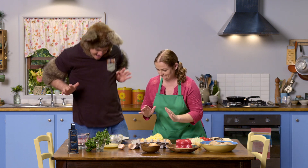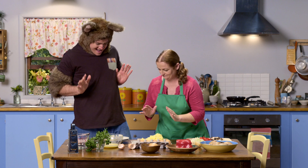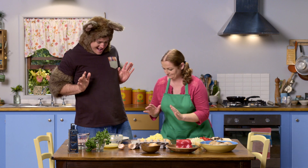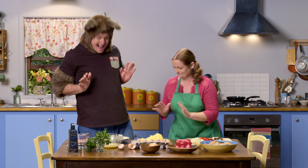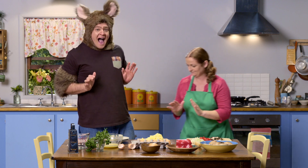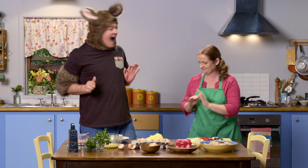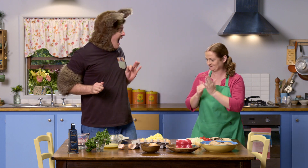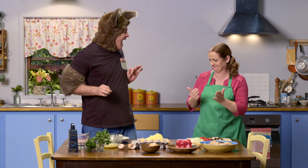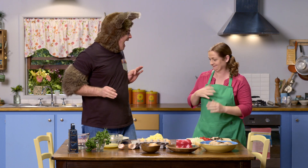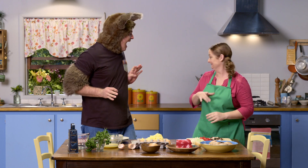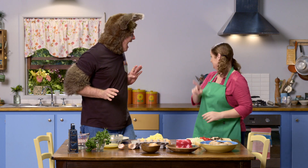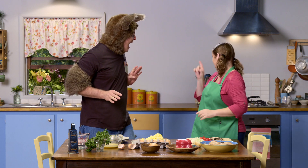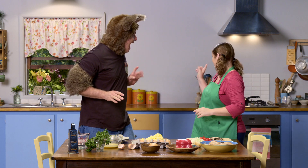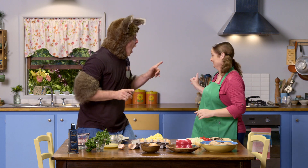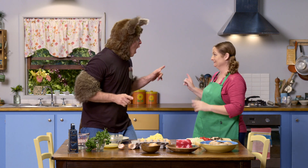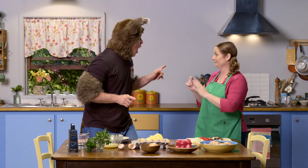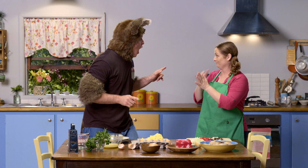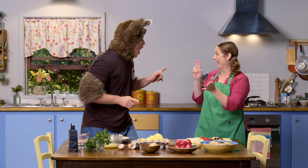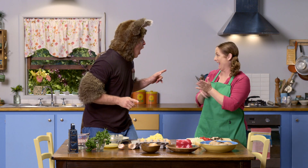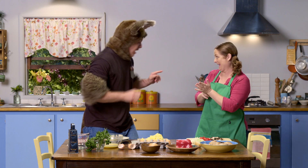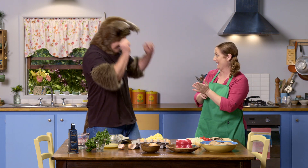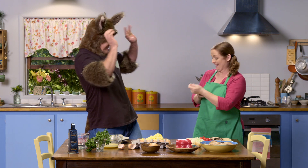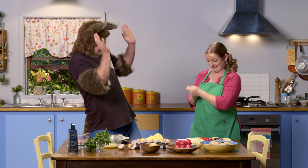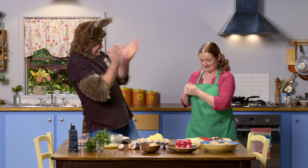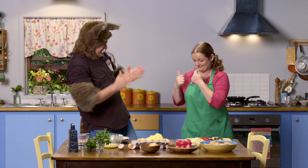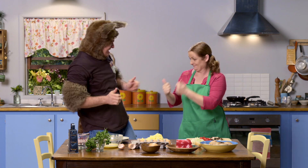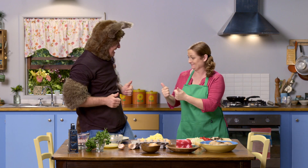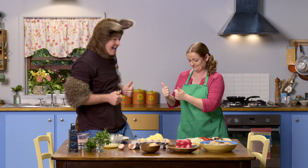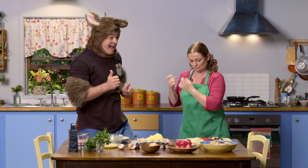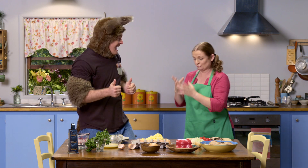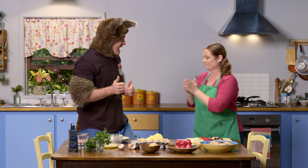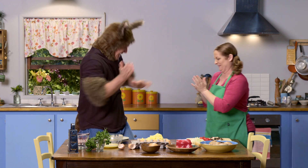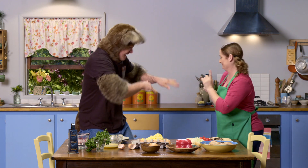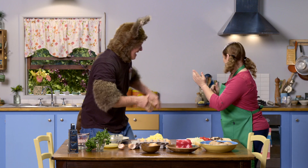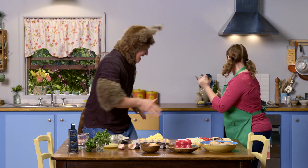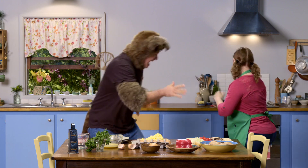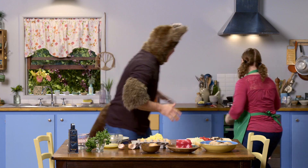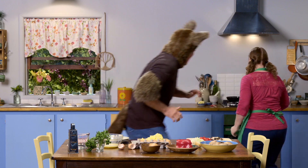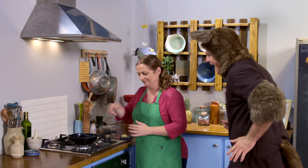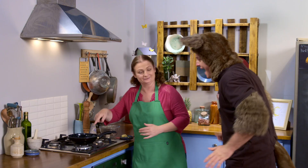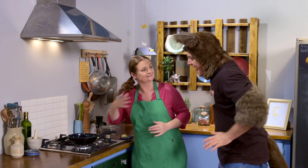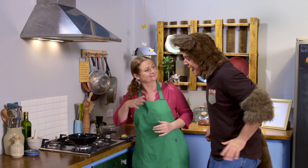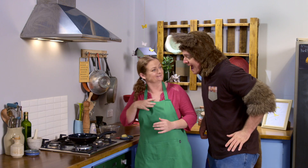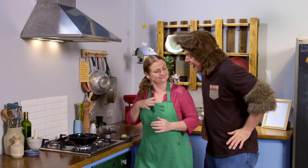Right. Now we're going to go over to the pan. Ready? Let's go. Alright!